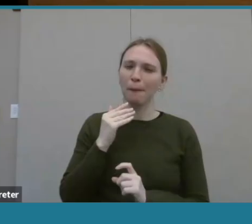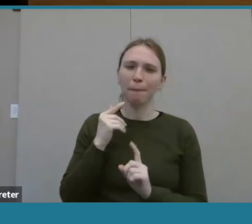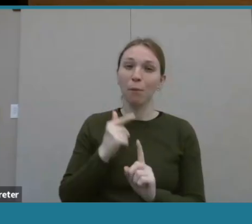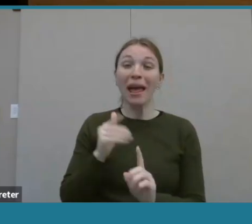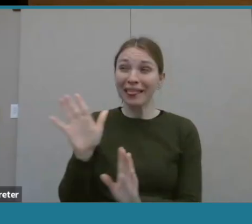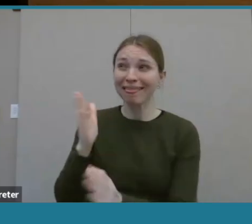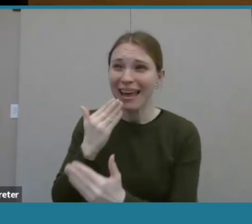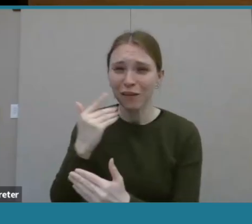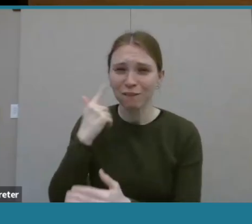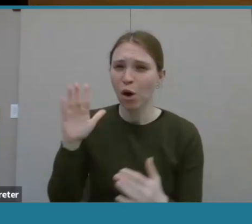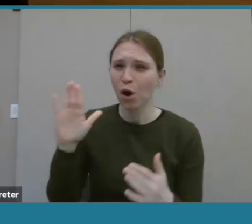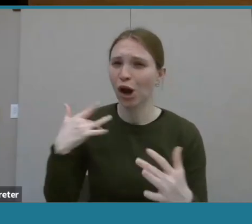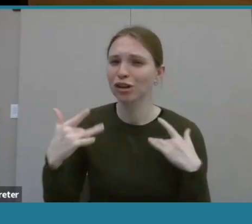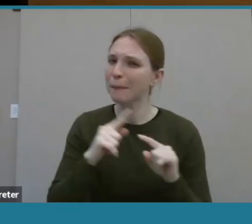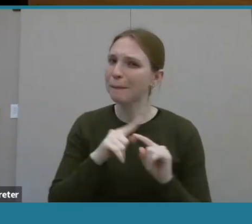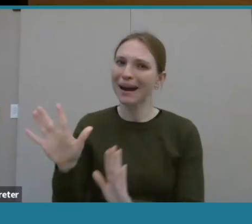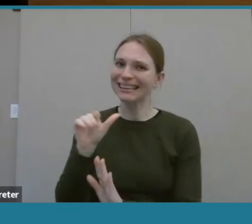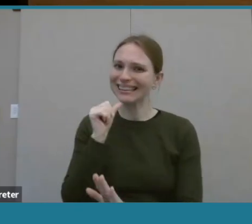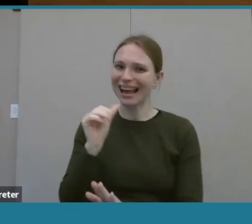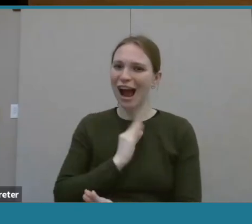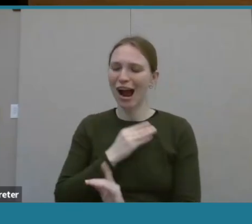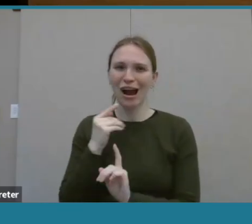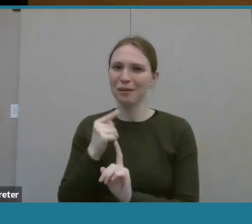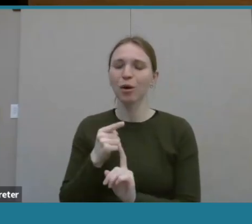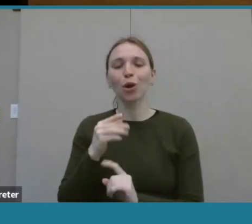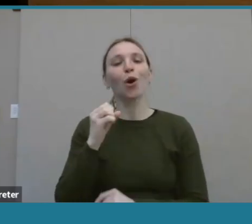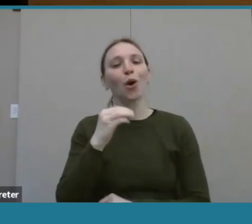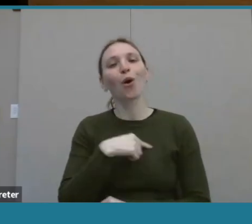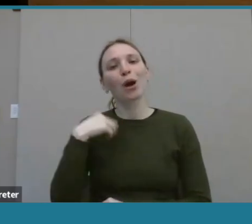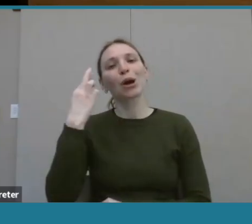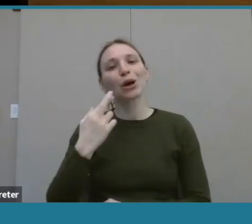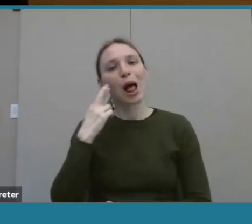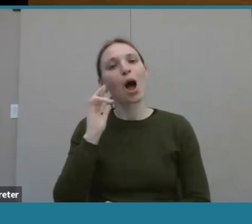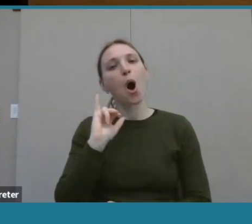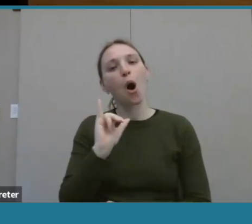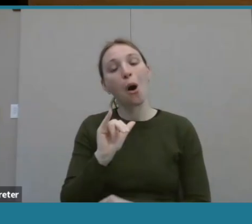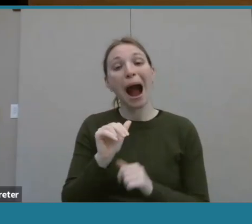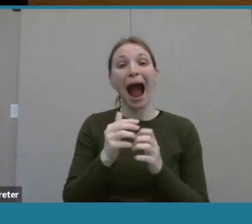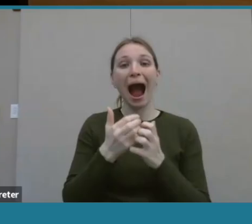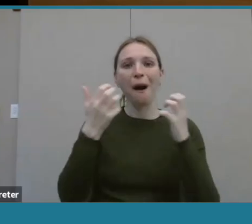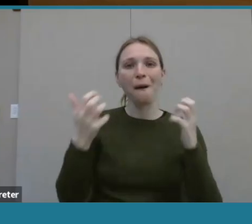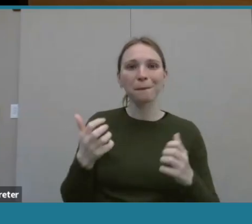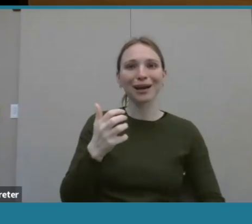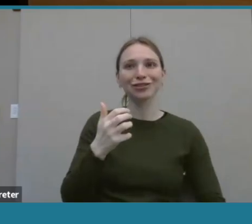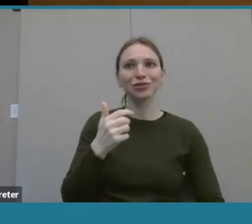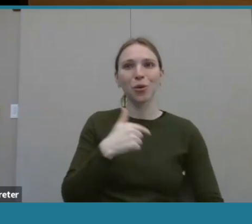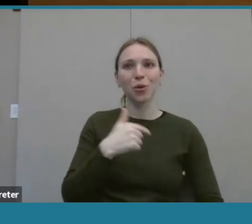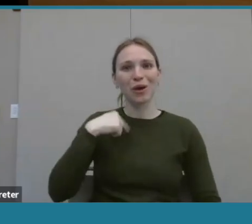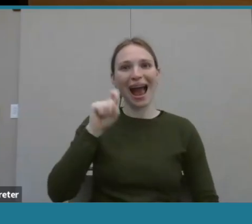And so it really allowed us to figure out how realistic we needed to make the bucket, how we needed to change it so it didn't look like something that you were